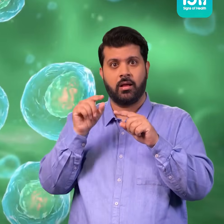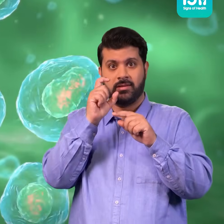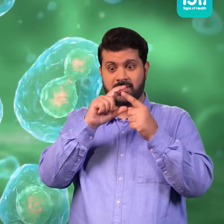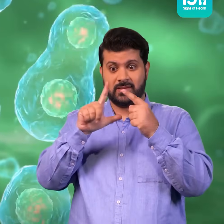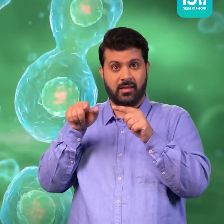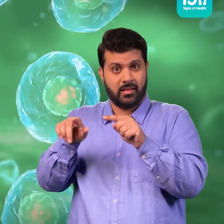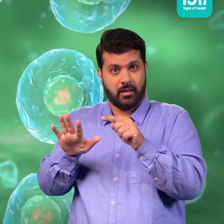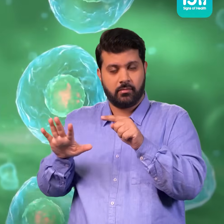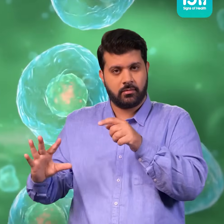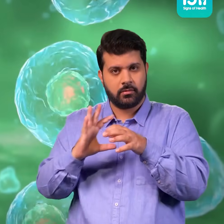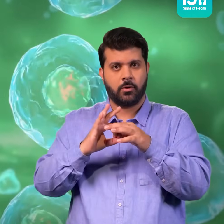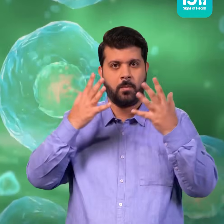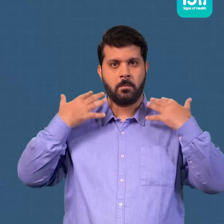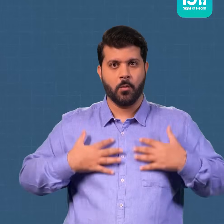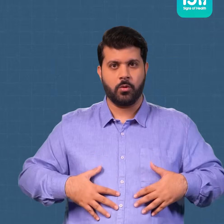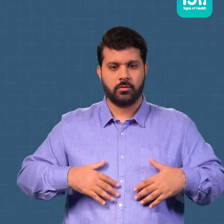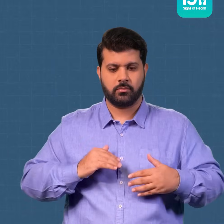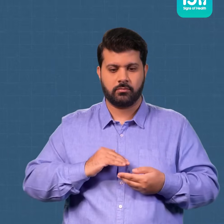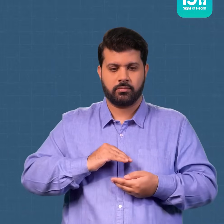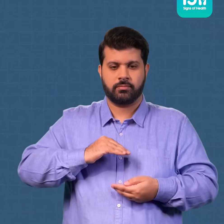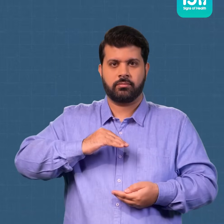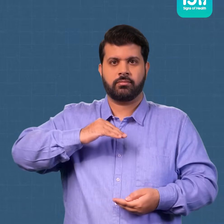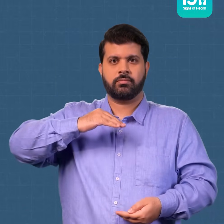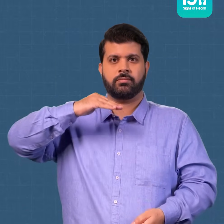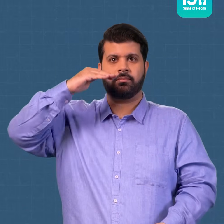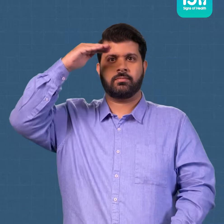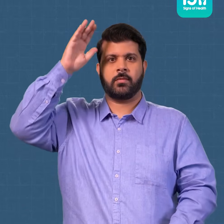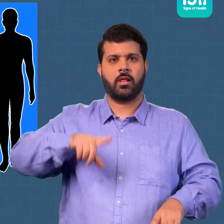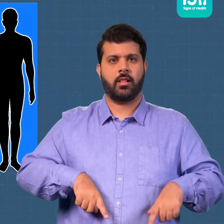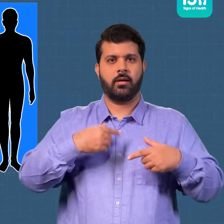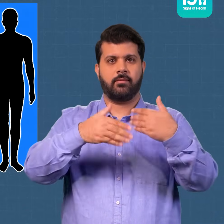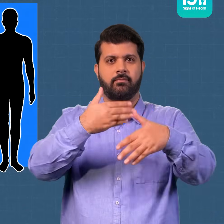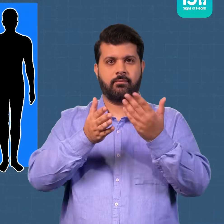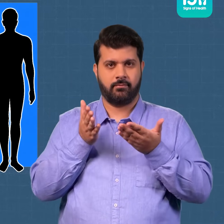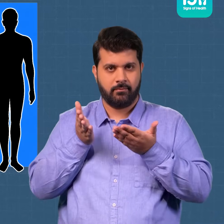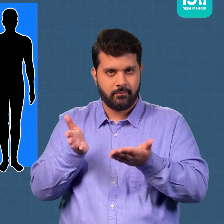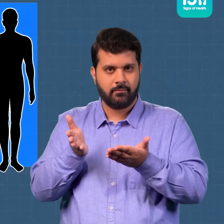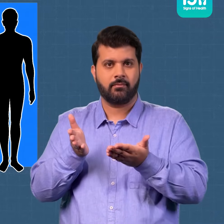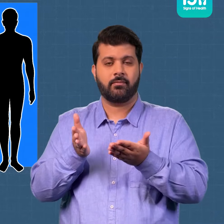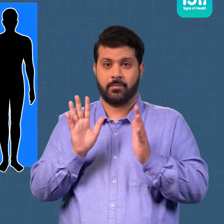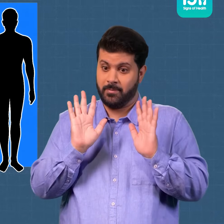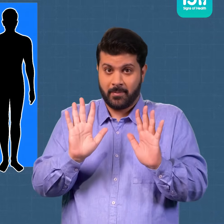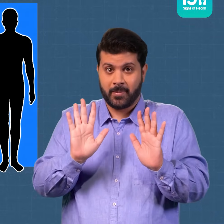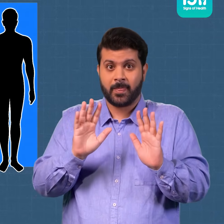These cells are responsible for growth and keeping us alive.